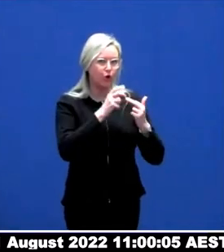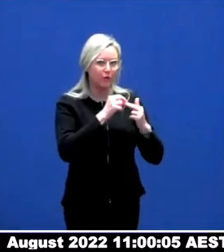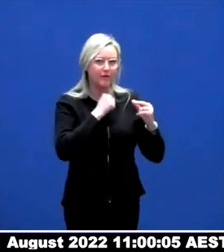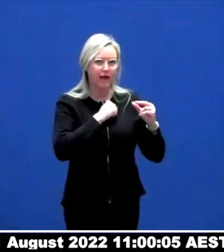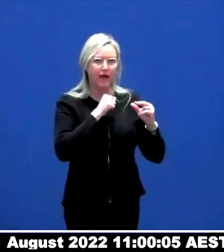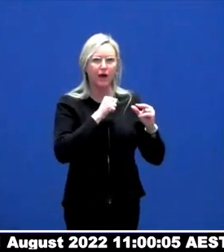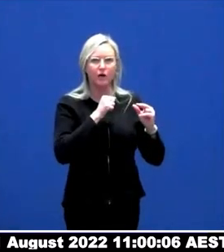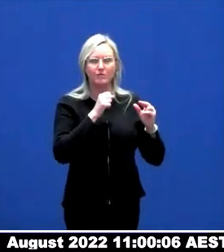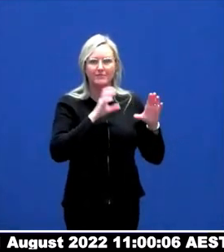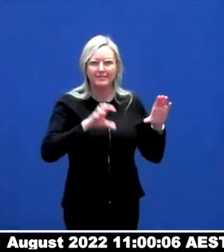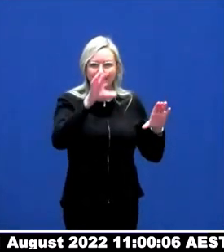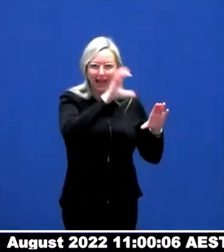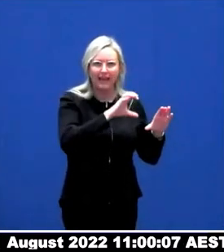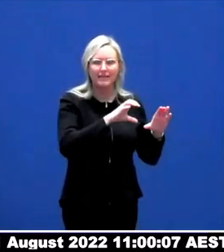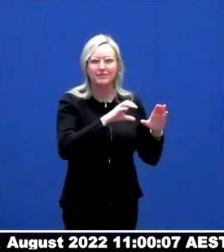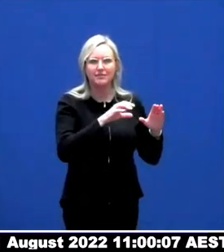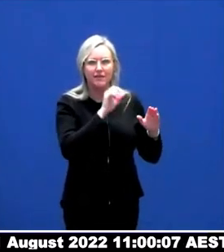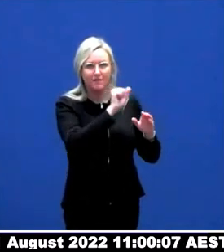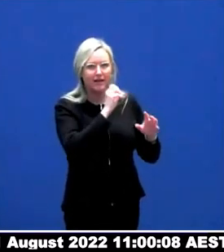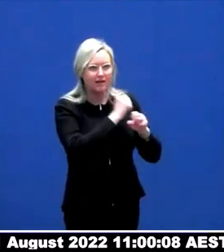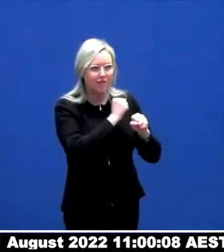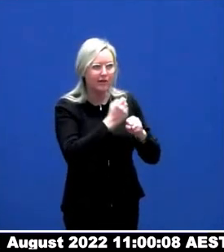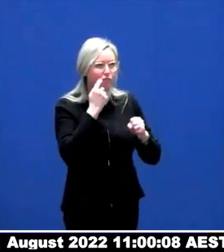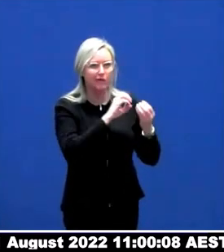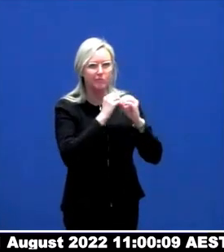the reduction of excessive red tape, we do that across the board.